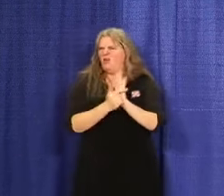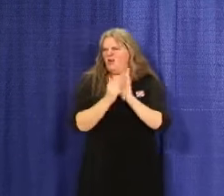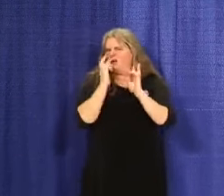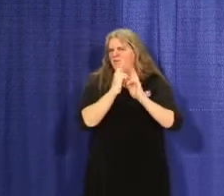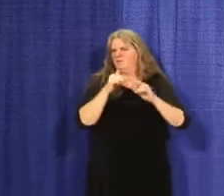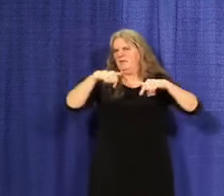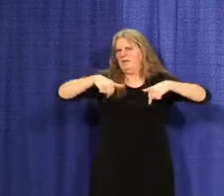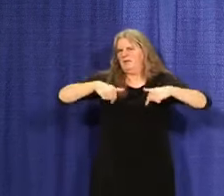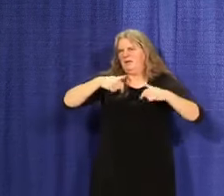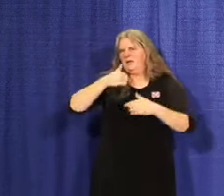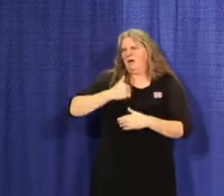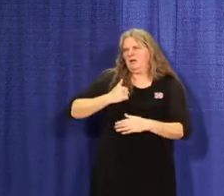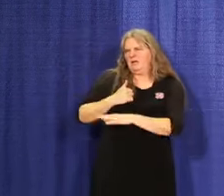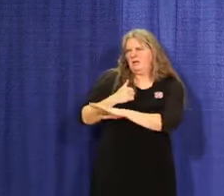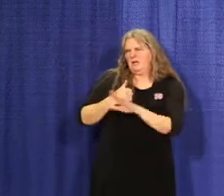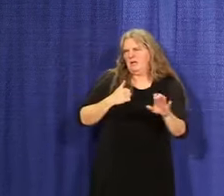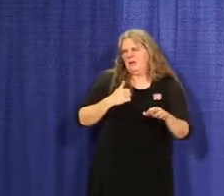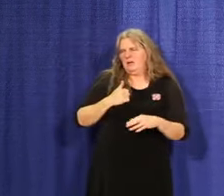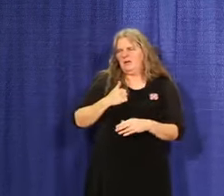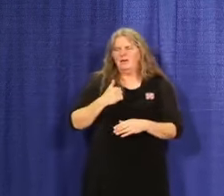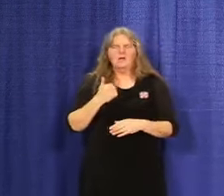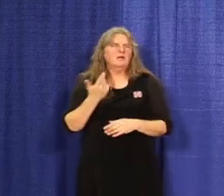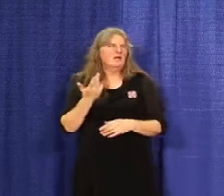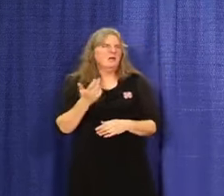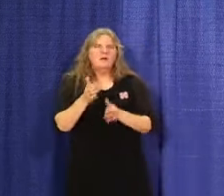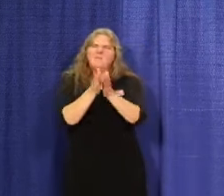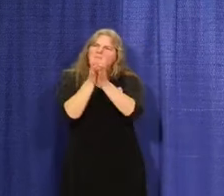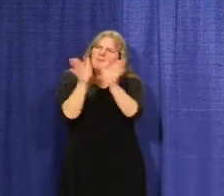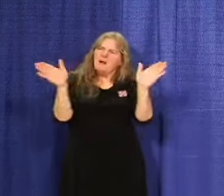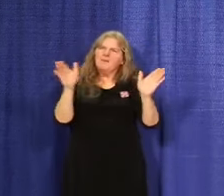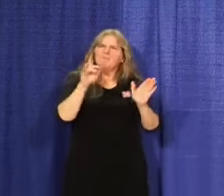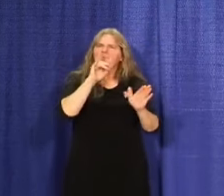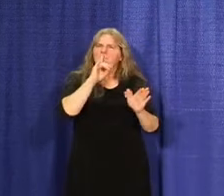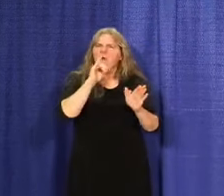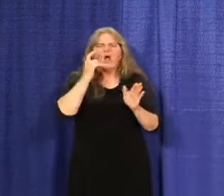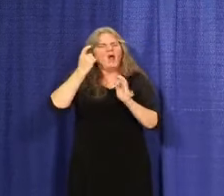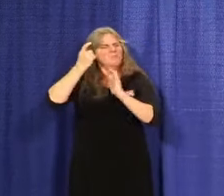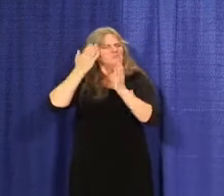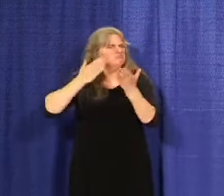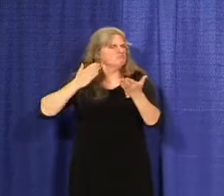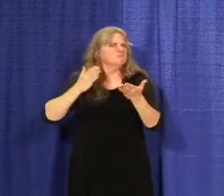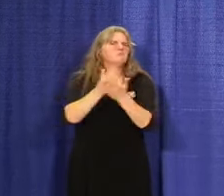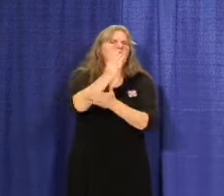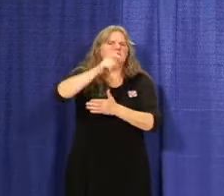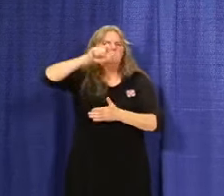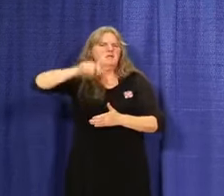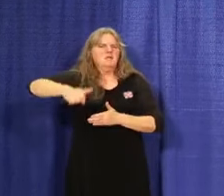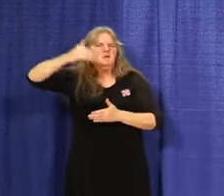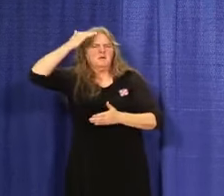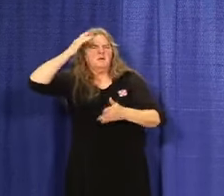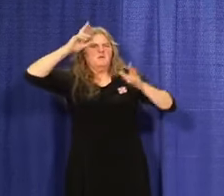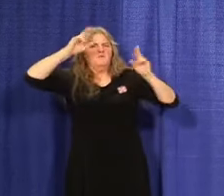people to know the public those not have an automatic right to this information.